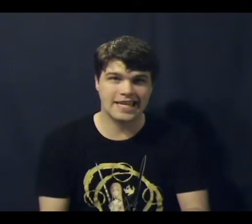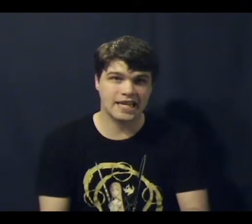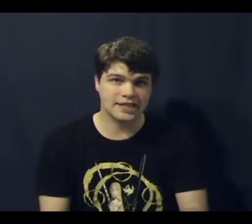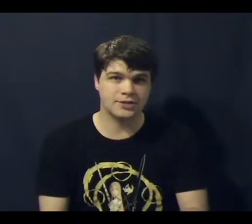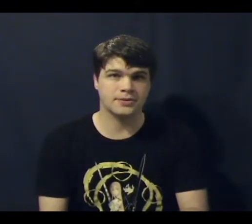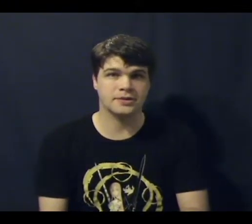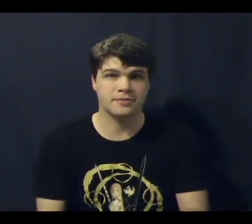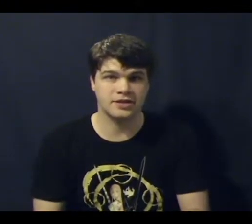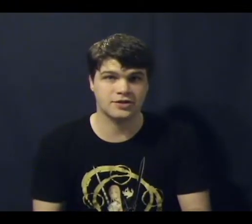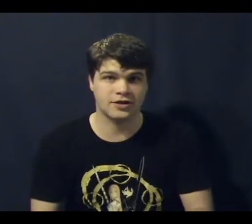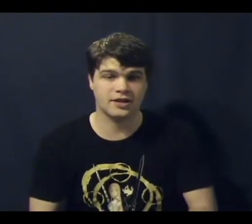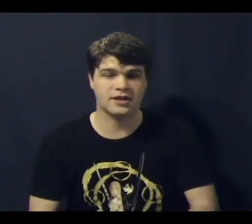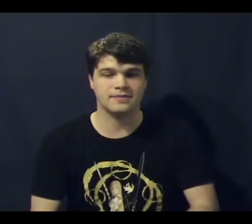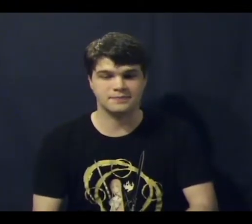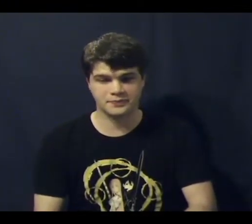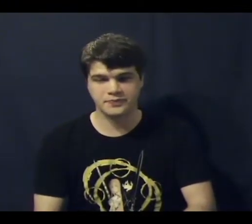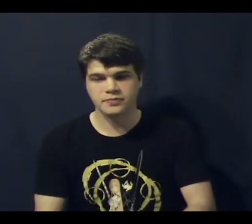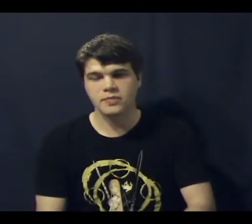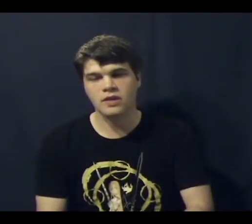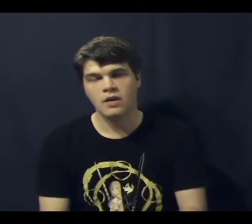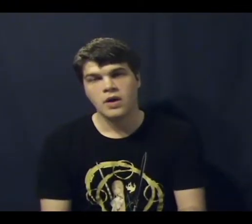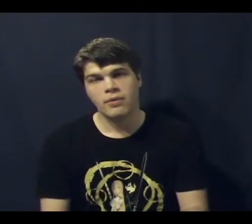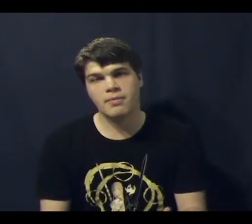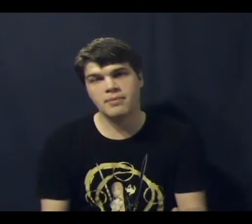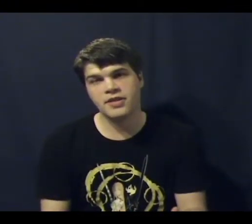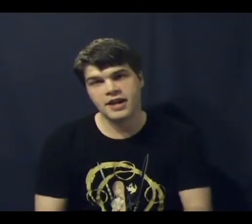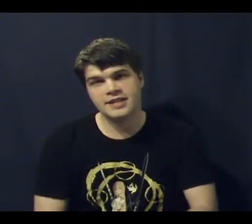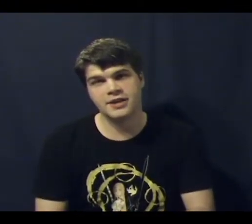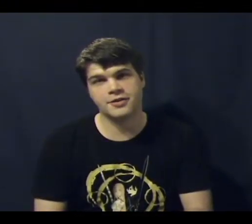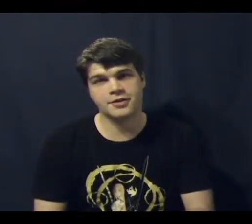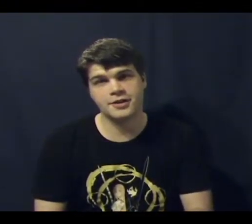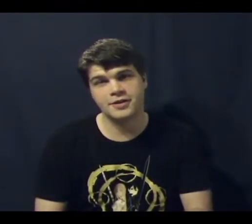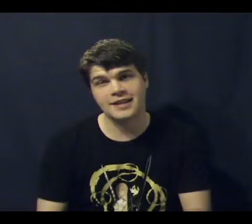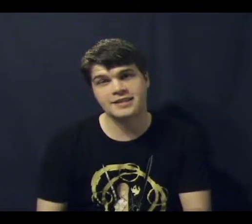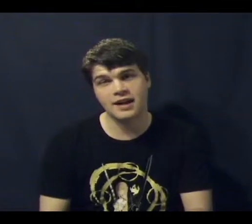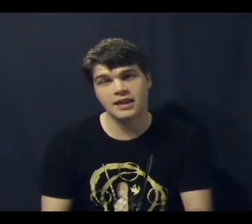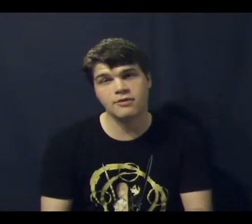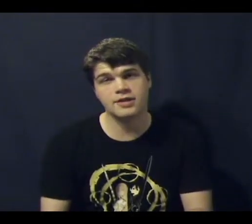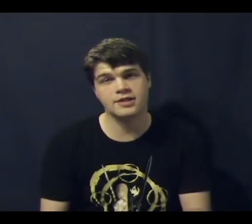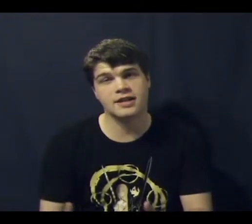can get you a little bit started on it. Remember that I said earlier that Sign Language is a